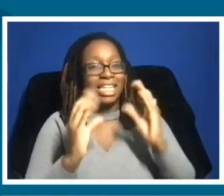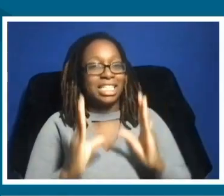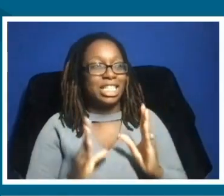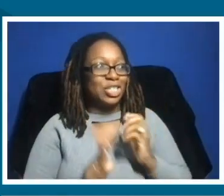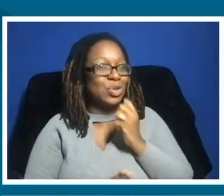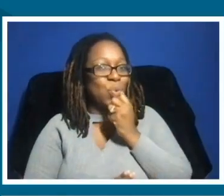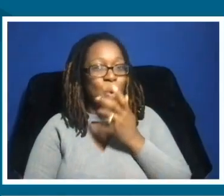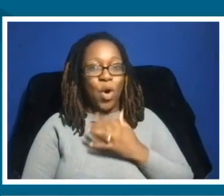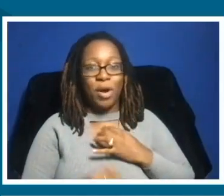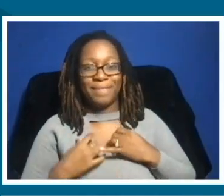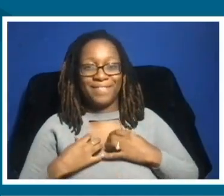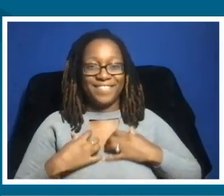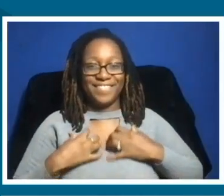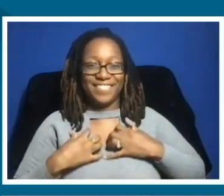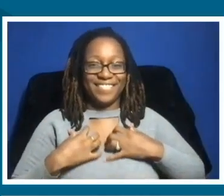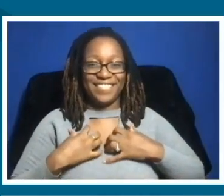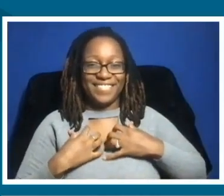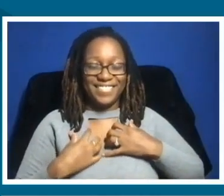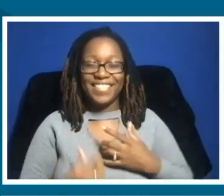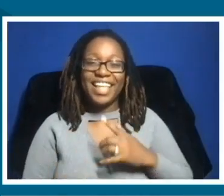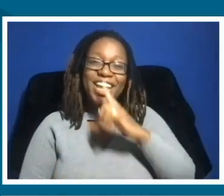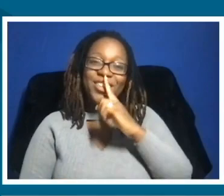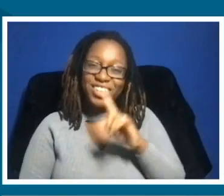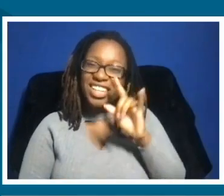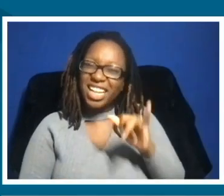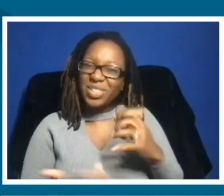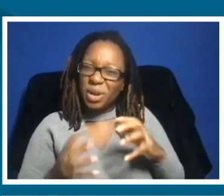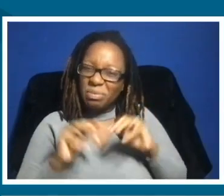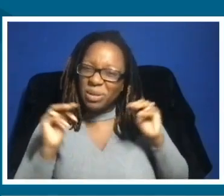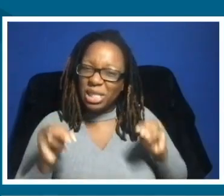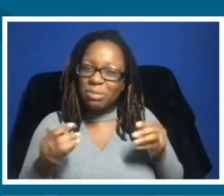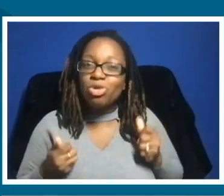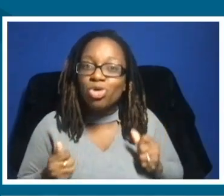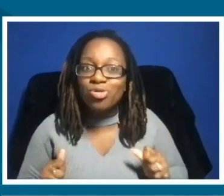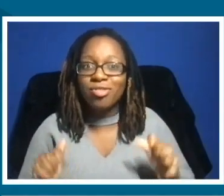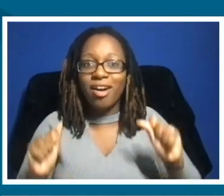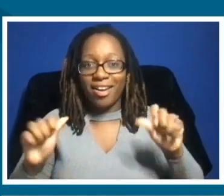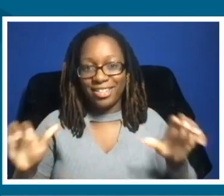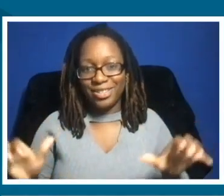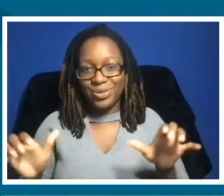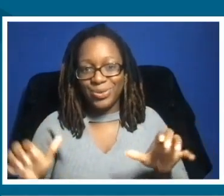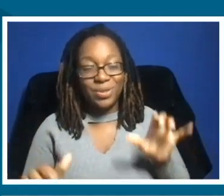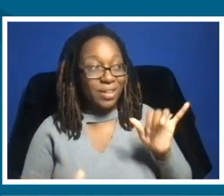and actually that's what museums try to do you know that's kind of like what i